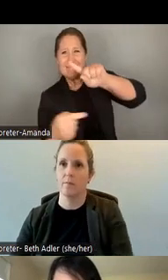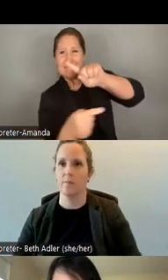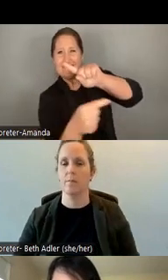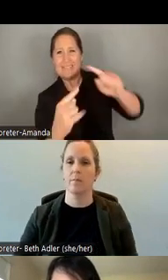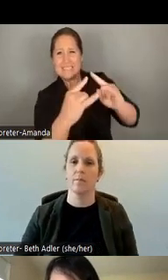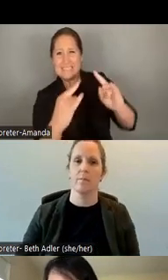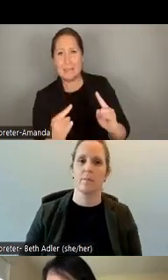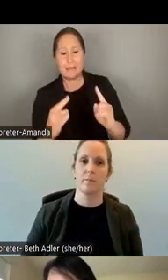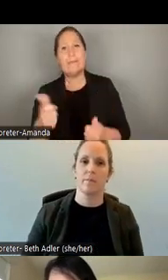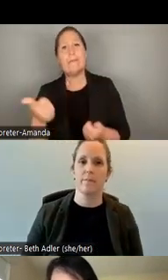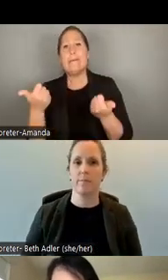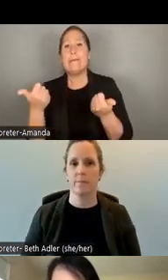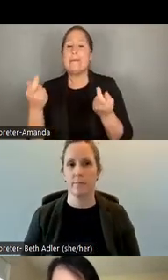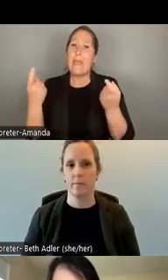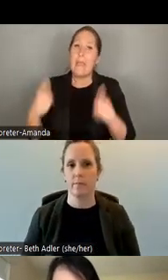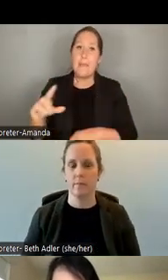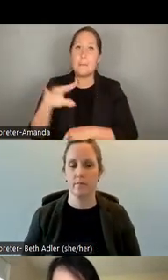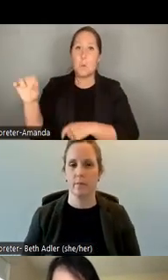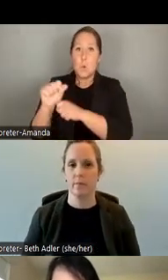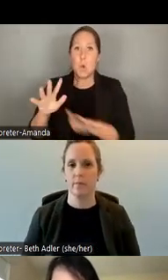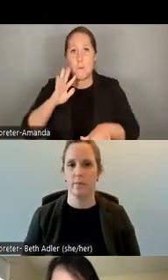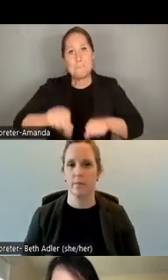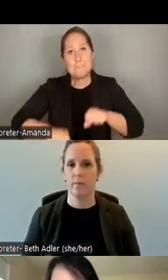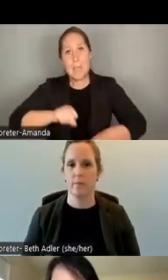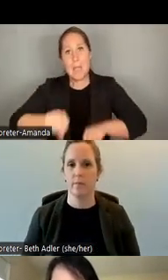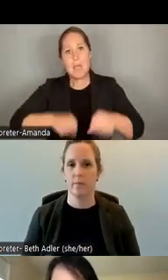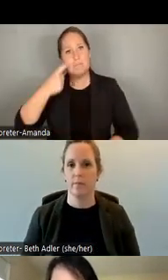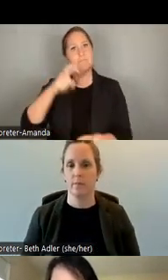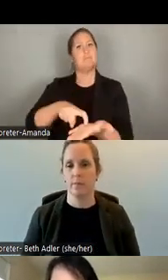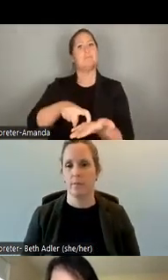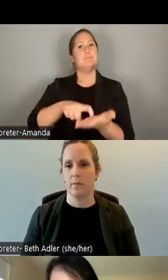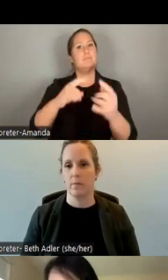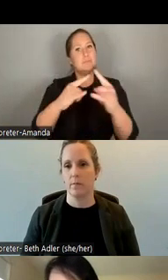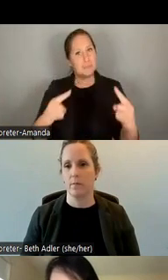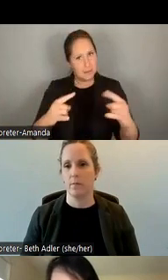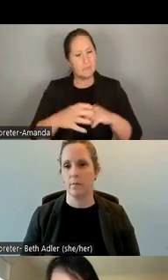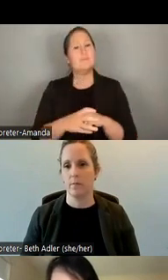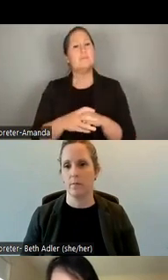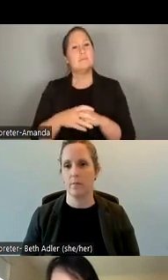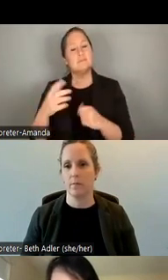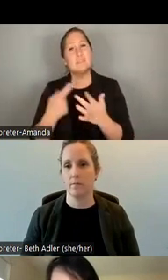and had the perceptiveness to notice this tent and so uh we started outreaching to this woman